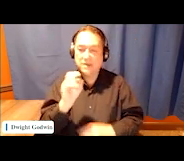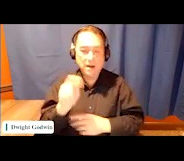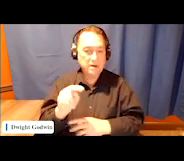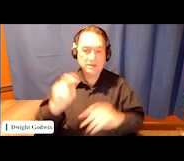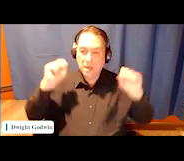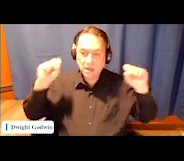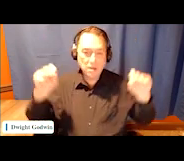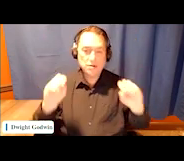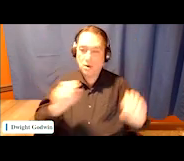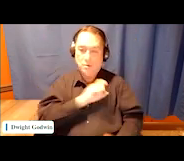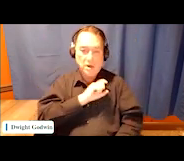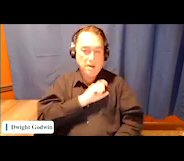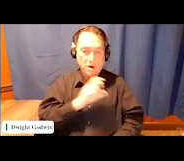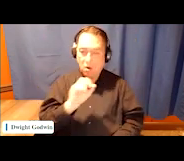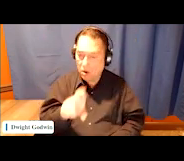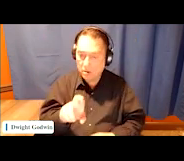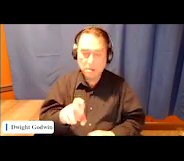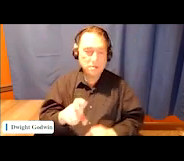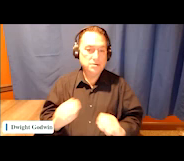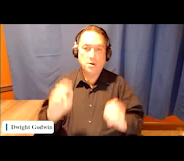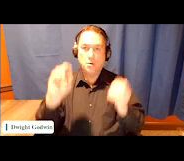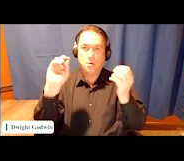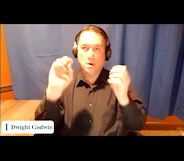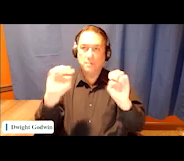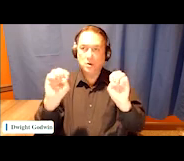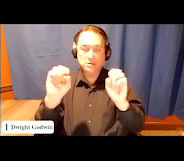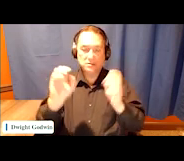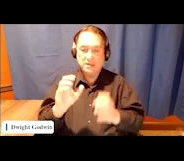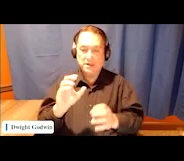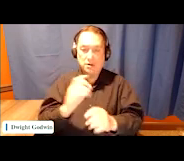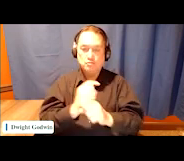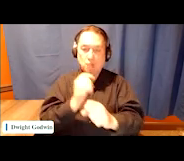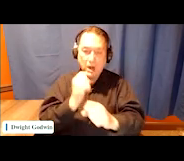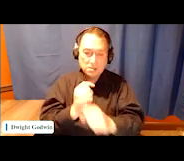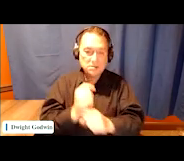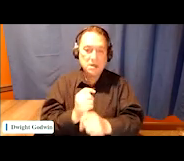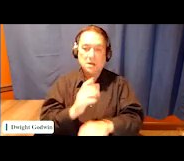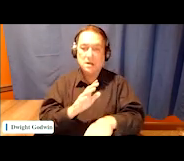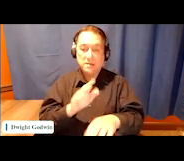or any kind of emergency vehicle. They are on scene within 15 minutes,